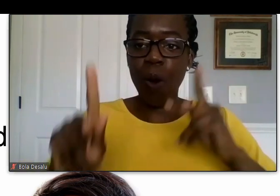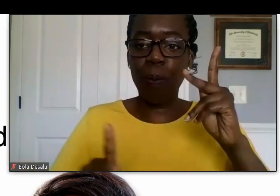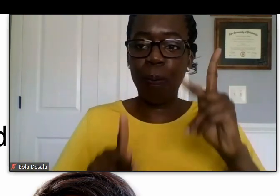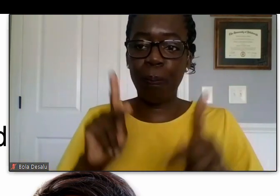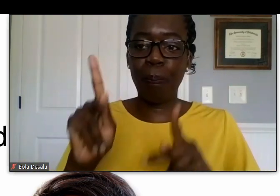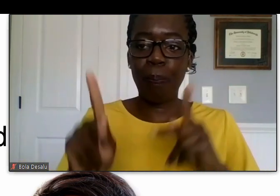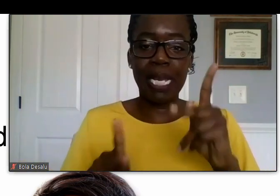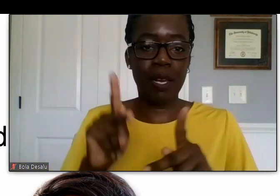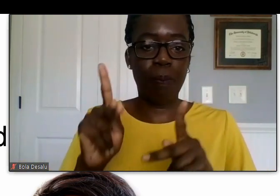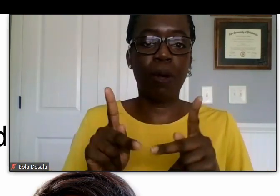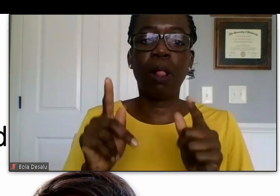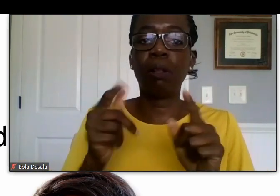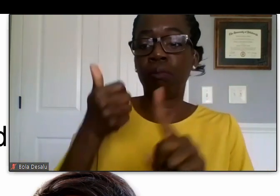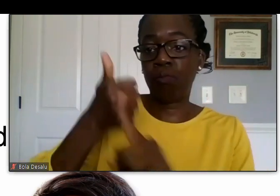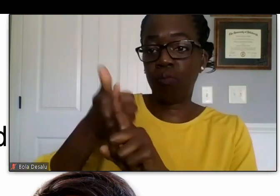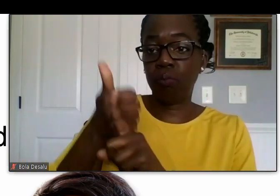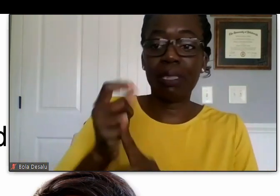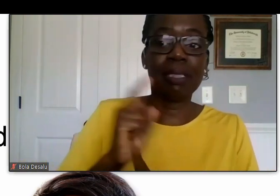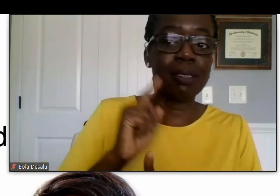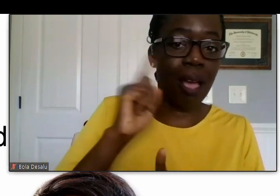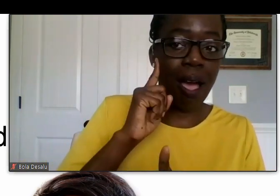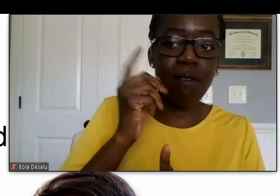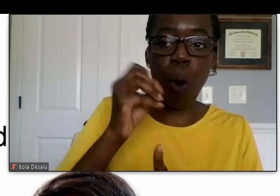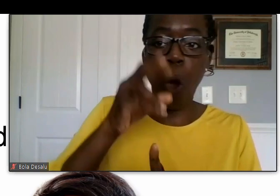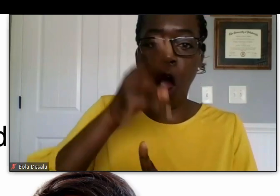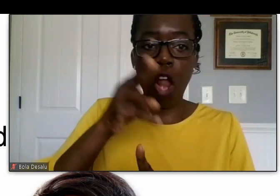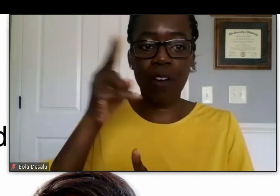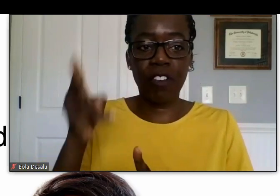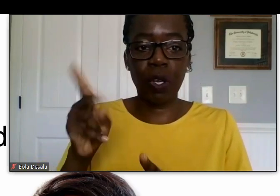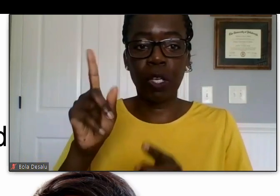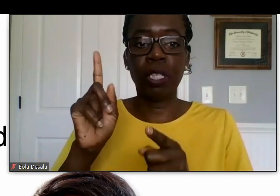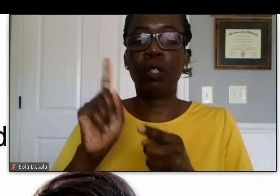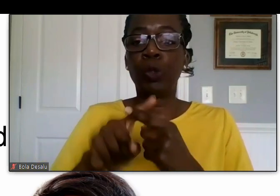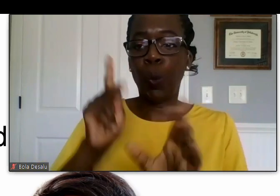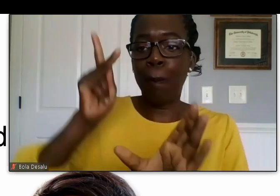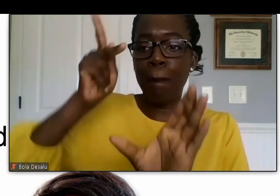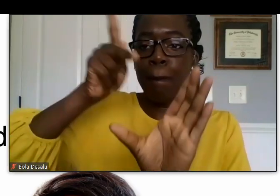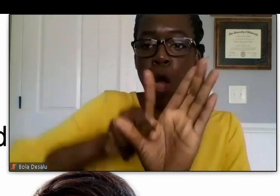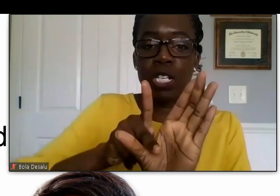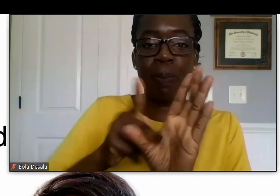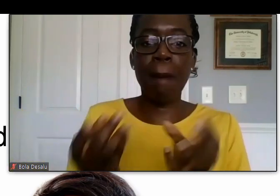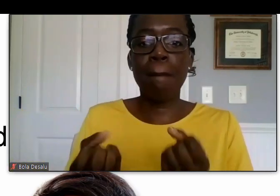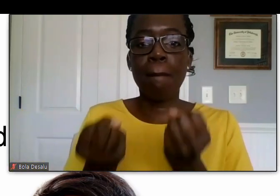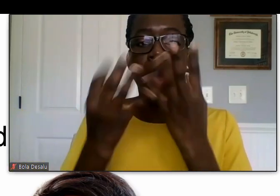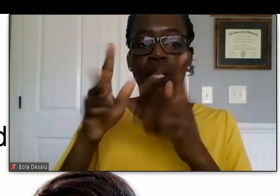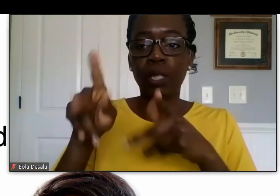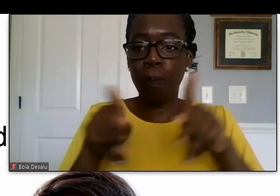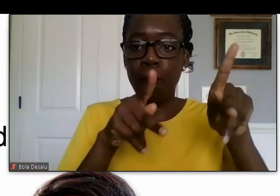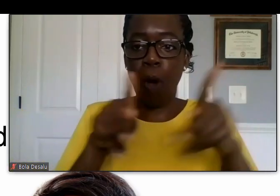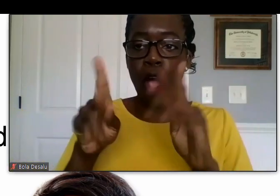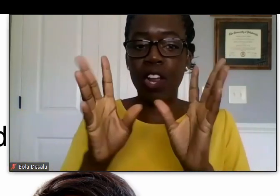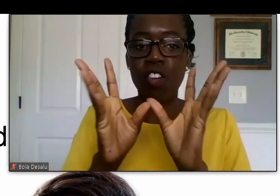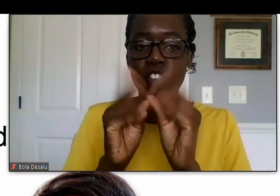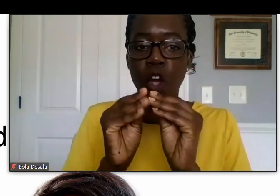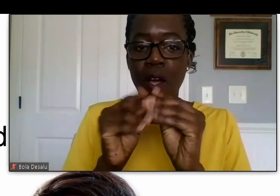Relay Conference Captioning allows people who are deaf or hard of hearing to participate